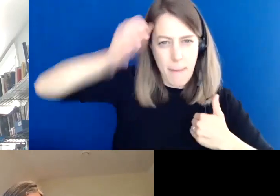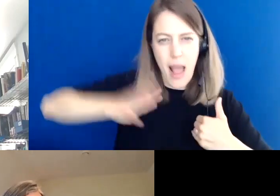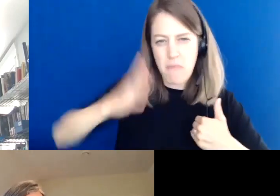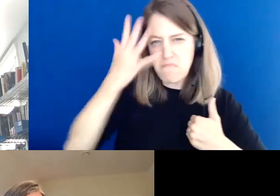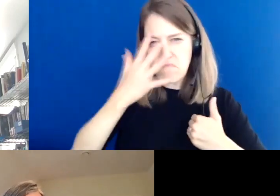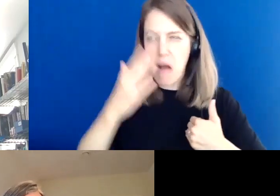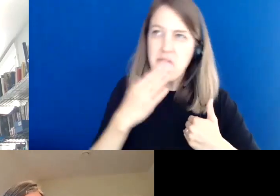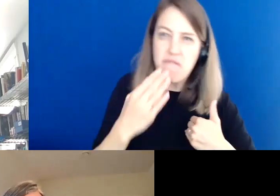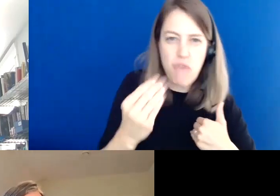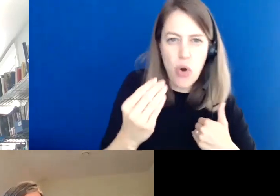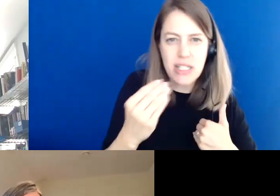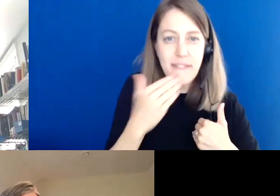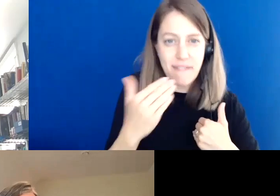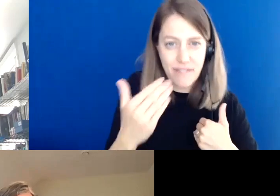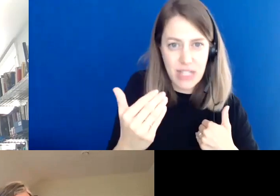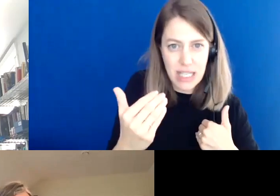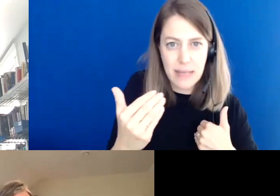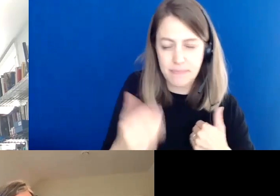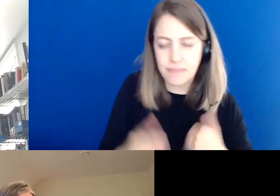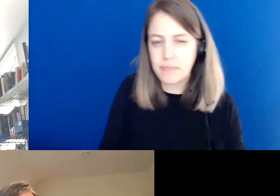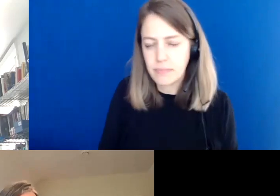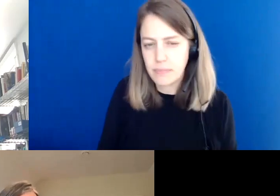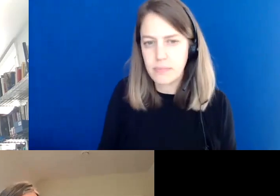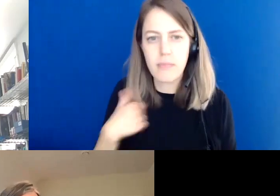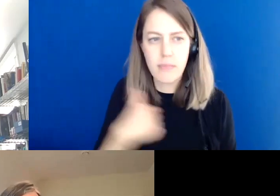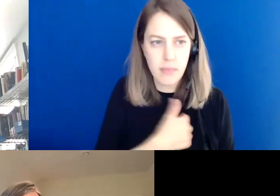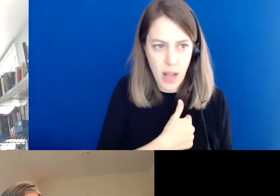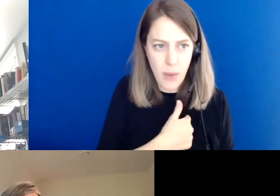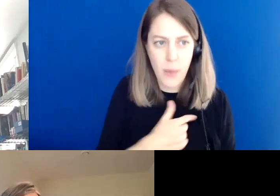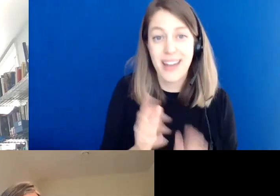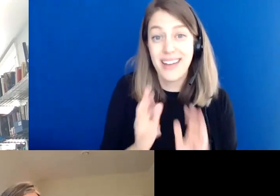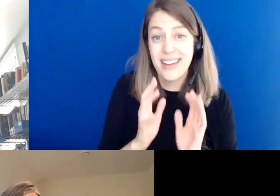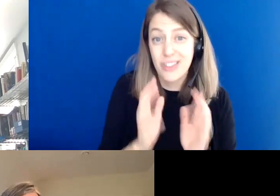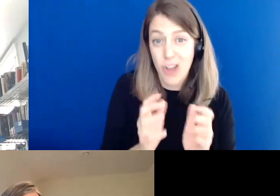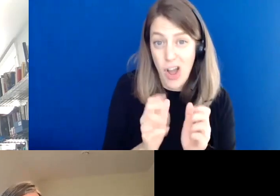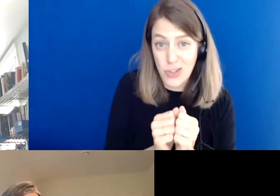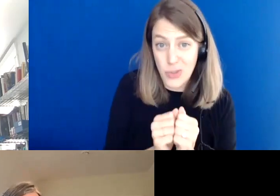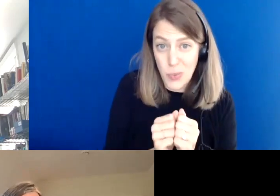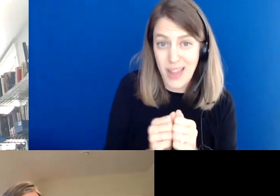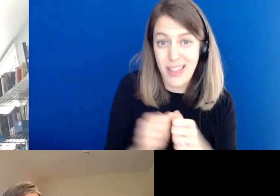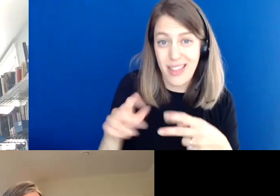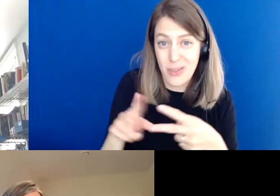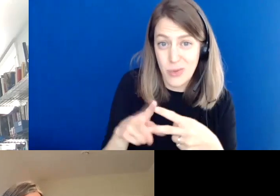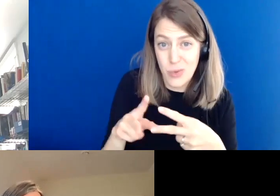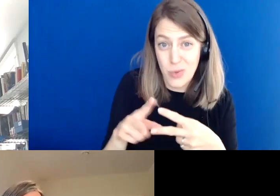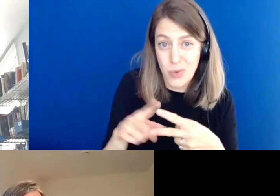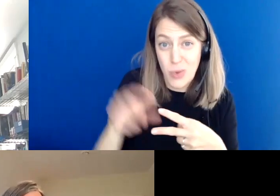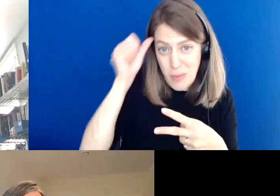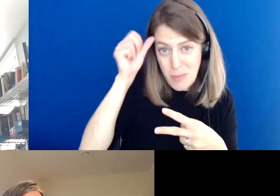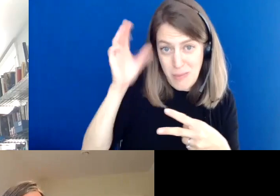We then spoke to James New C and Vera Demarco, who stated that they had written permission from the parents of